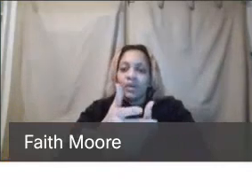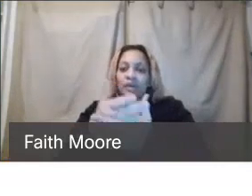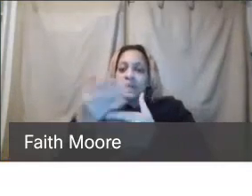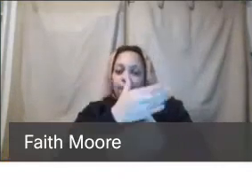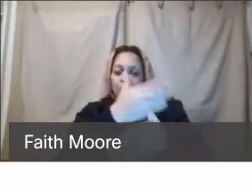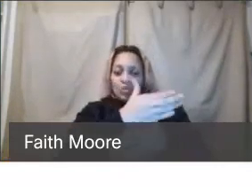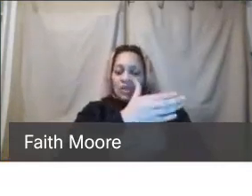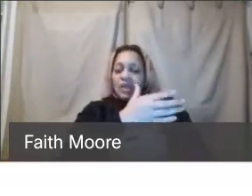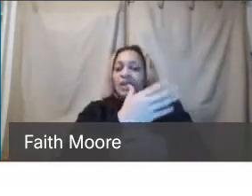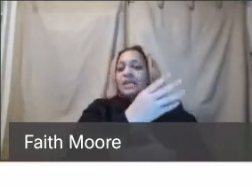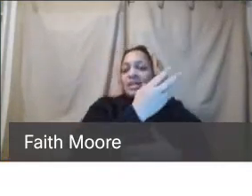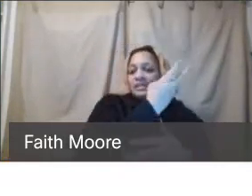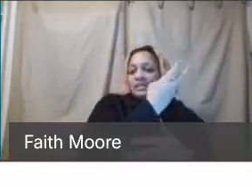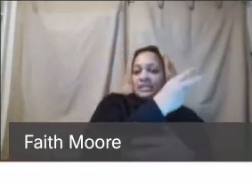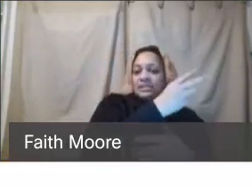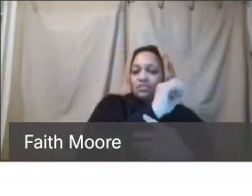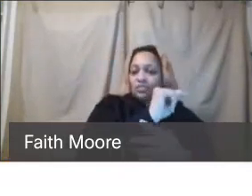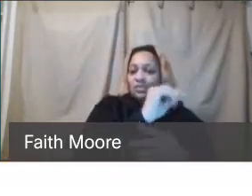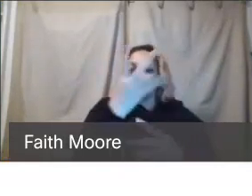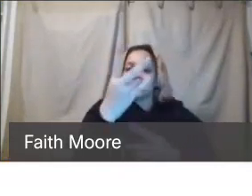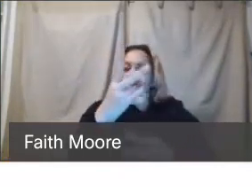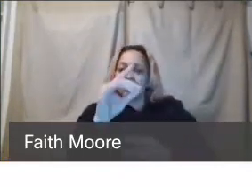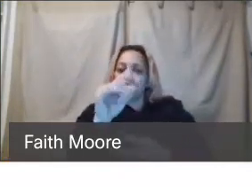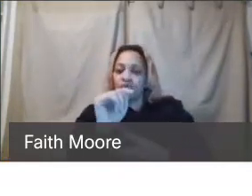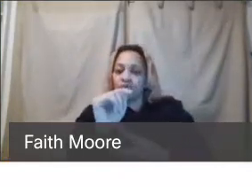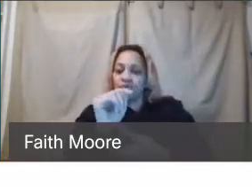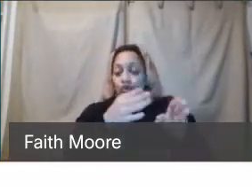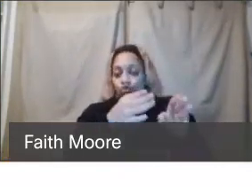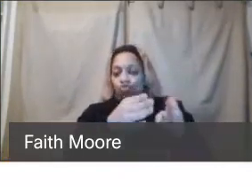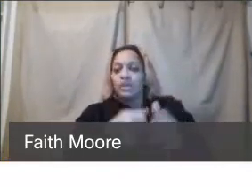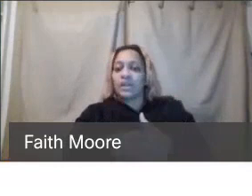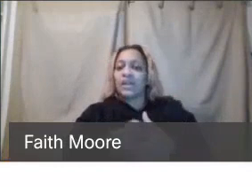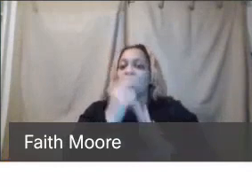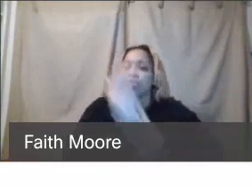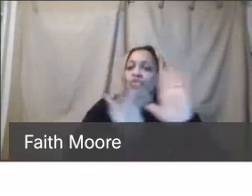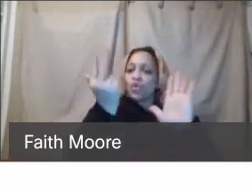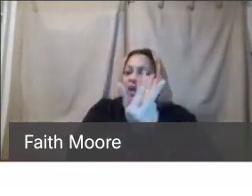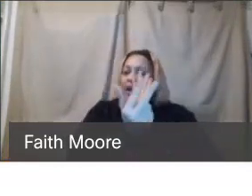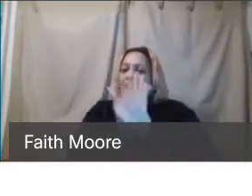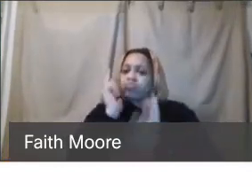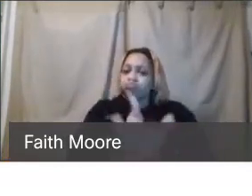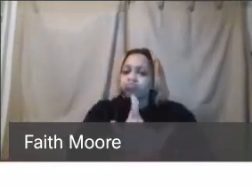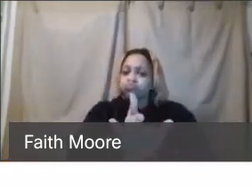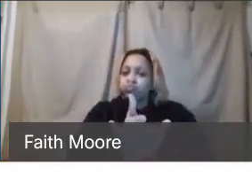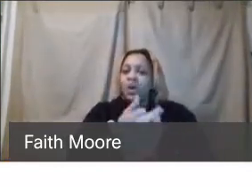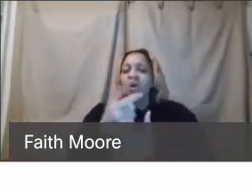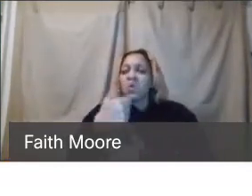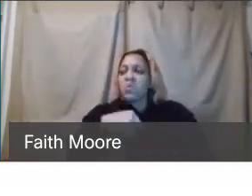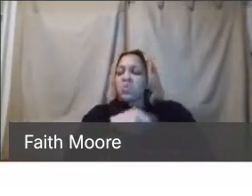In 17 street, it's 3 hour metered parking, which we found. Uh, to work well, to try to encourage.